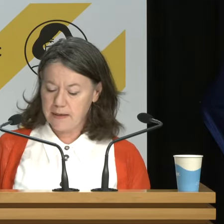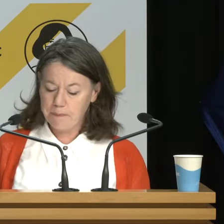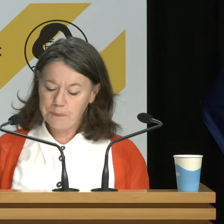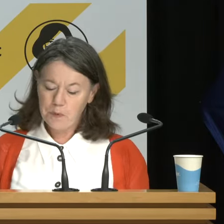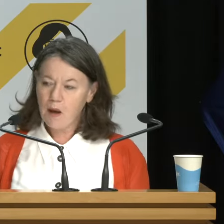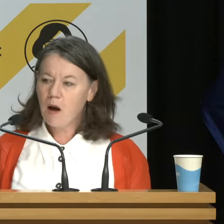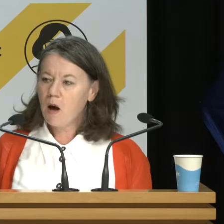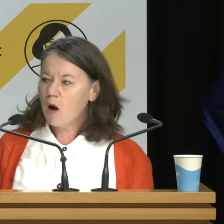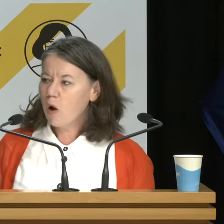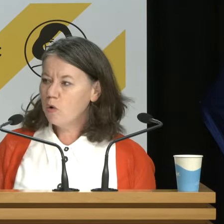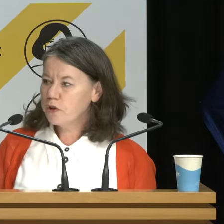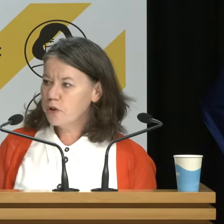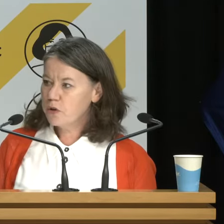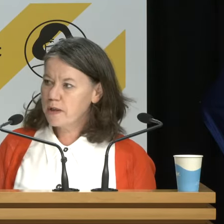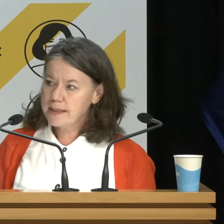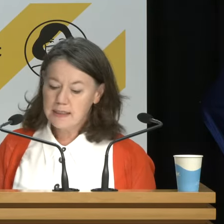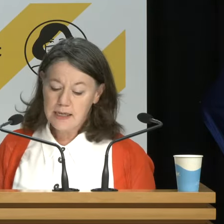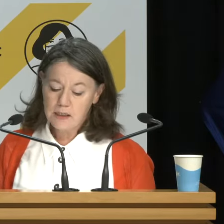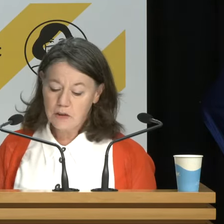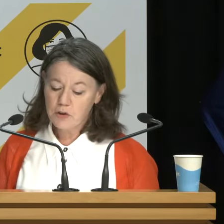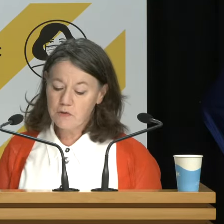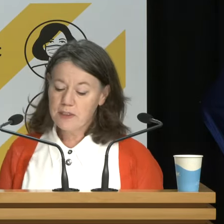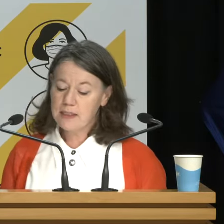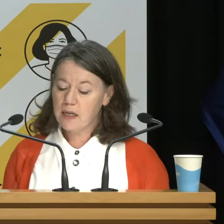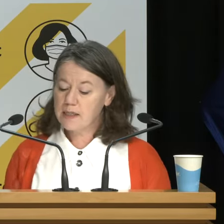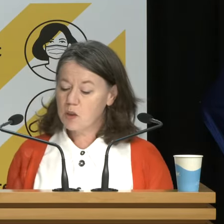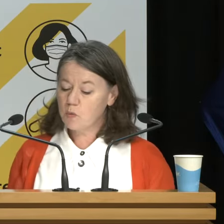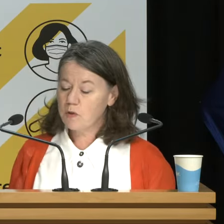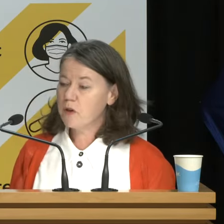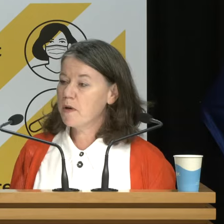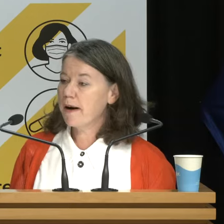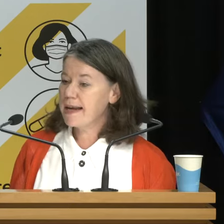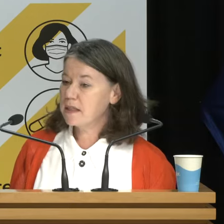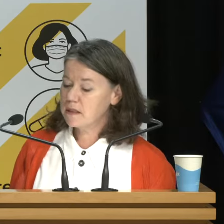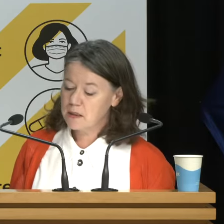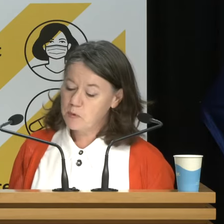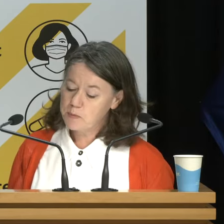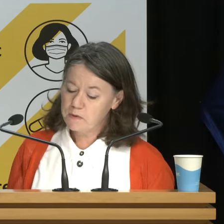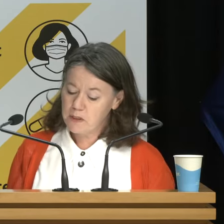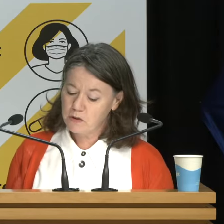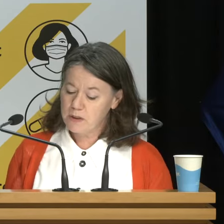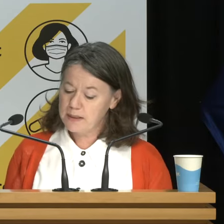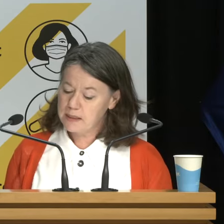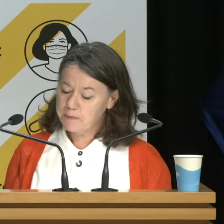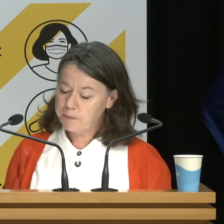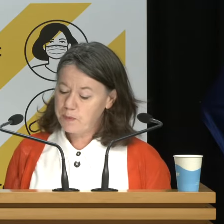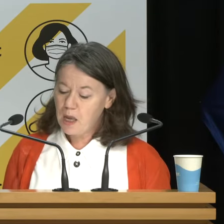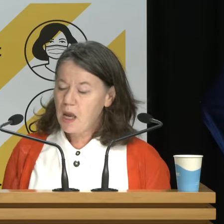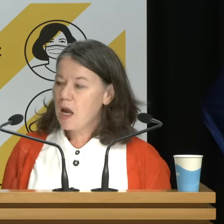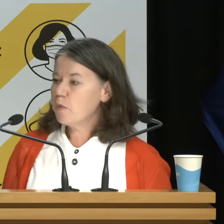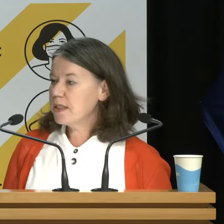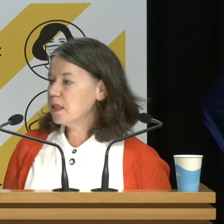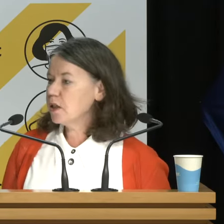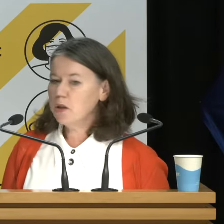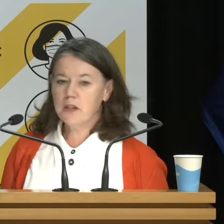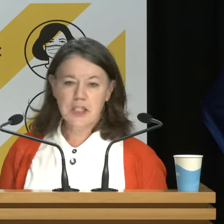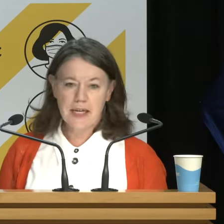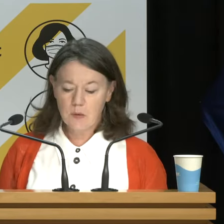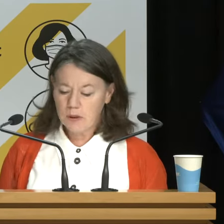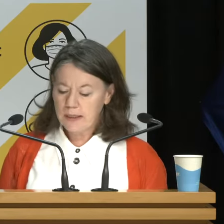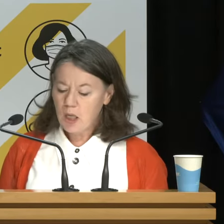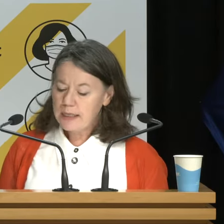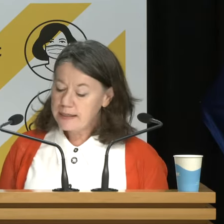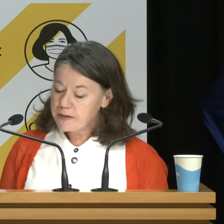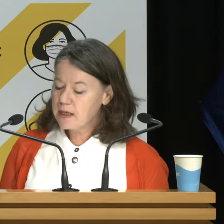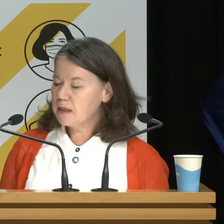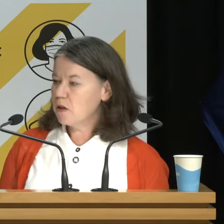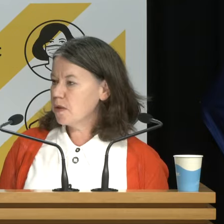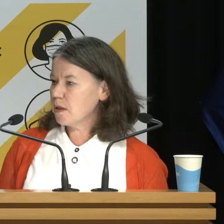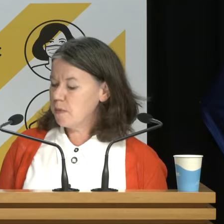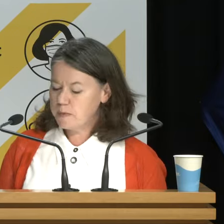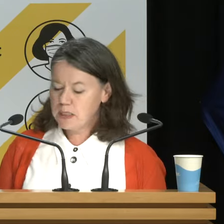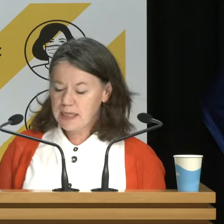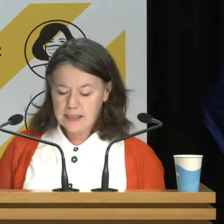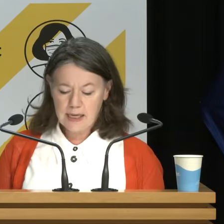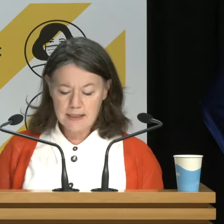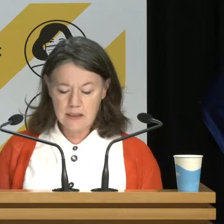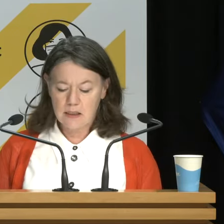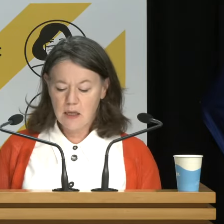country.